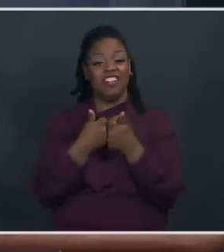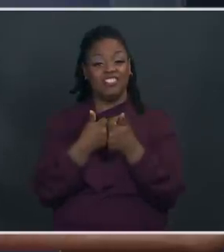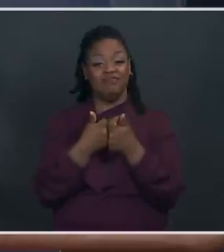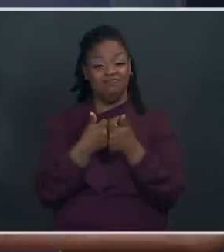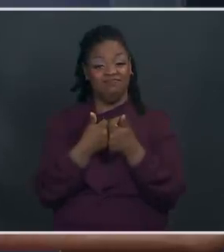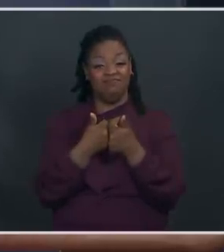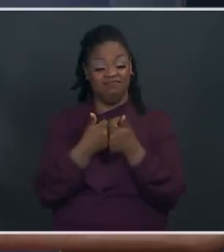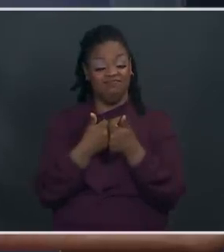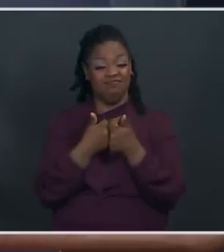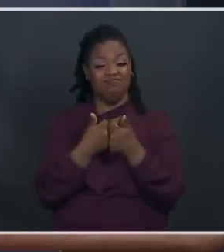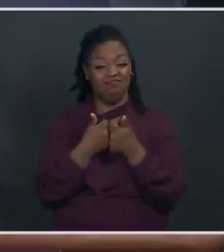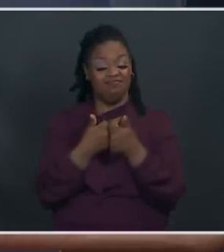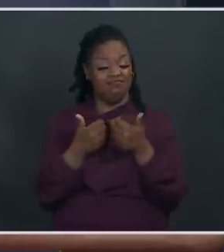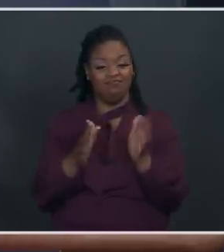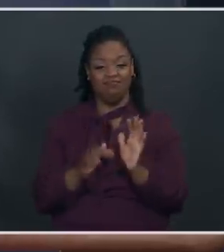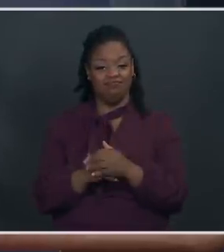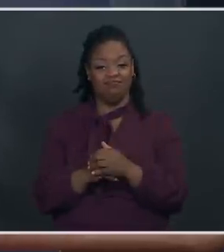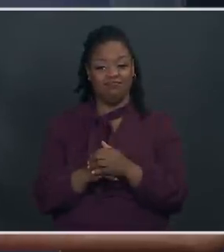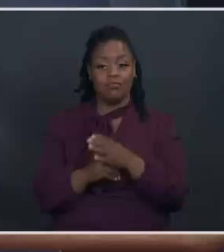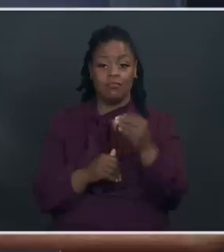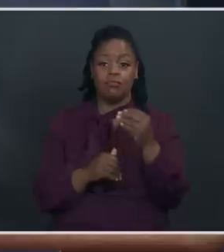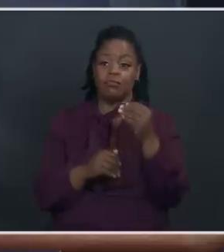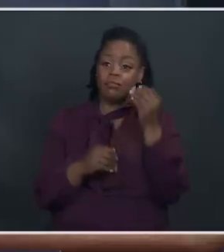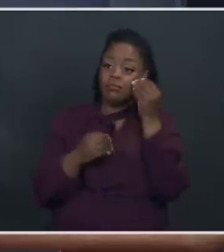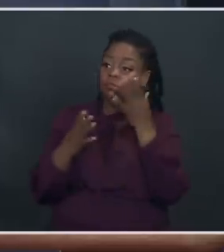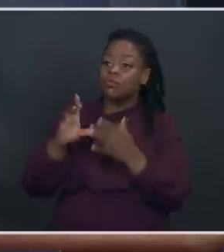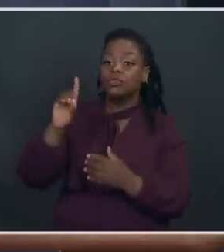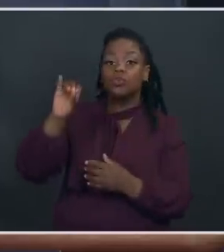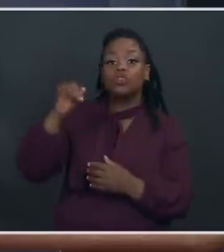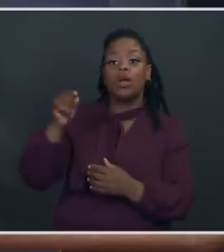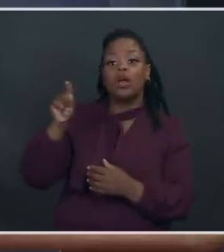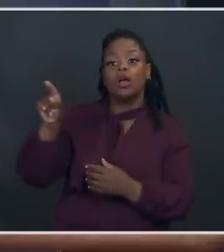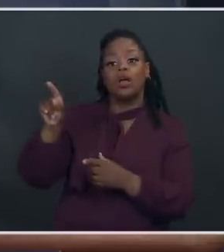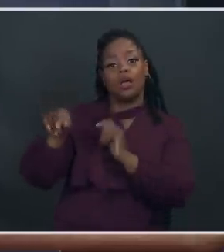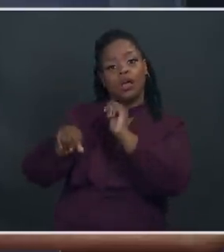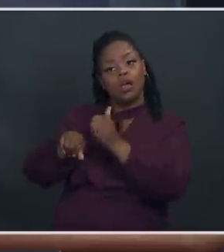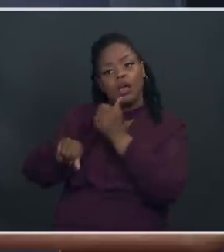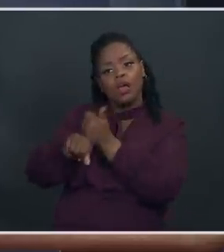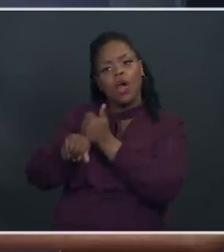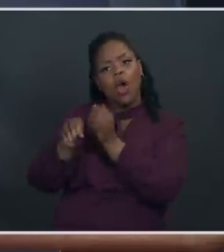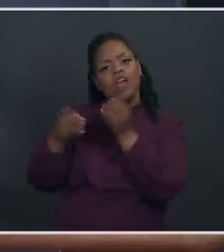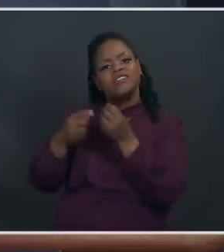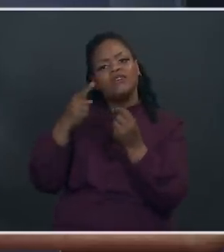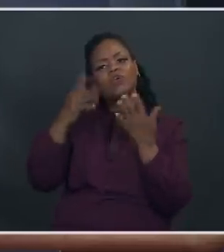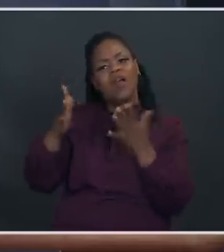with establishing an Office of Climate Justice because we know the communities who are being hurt,